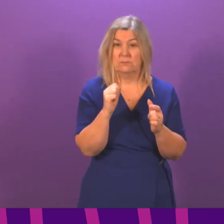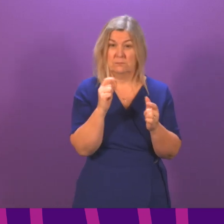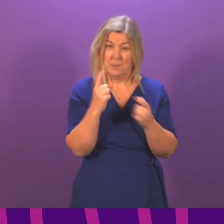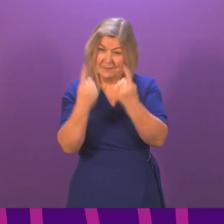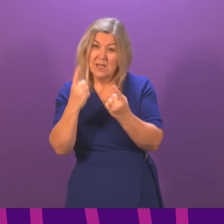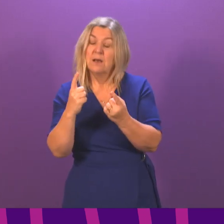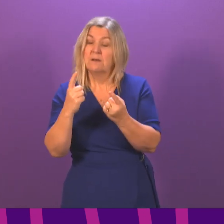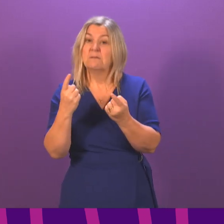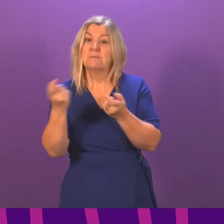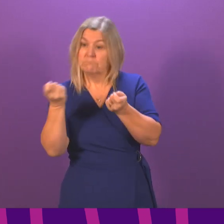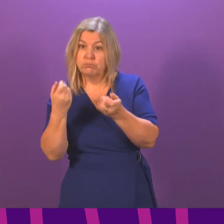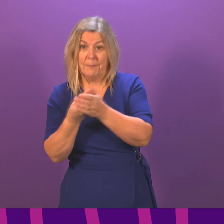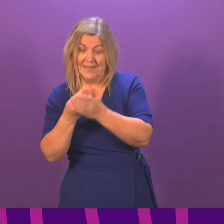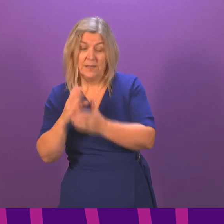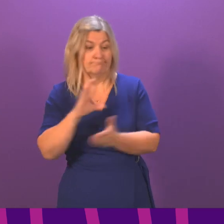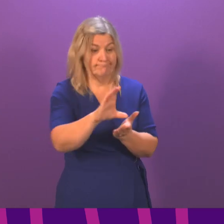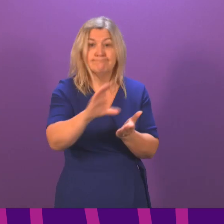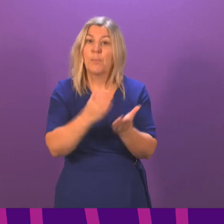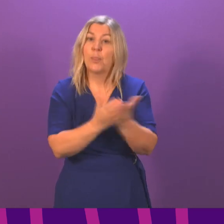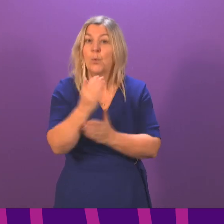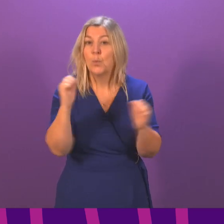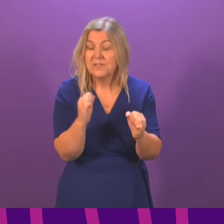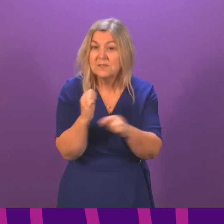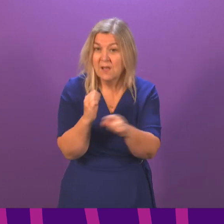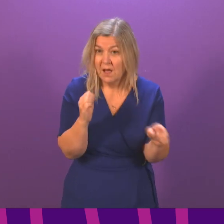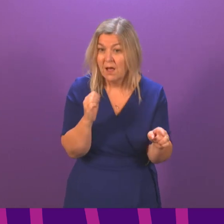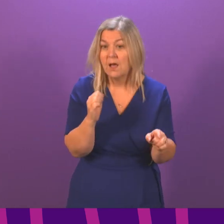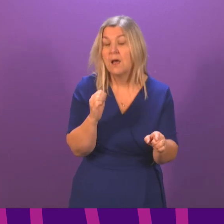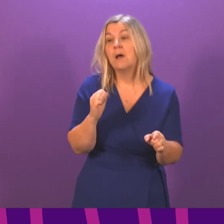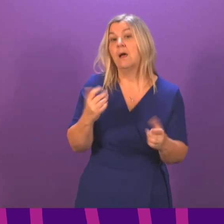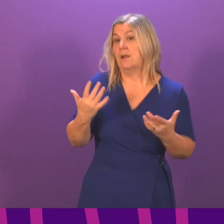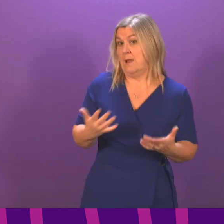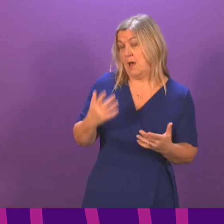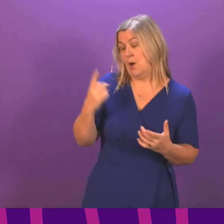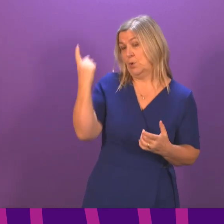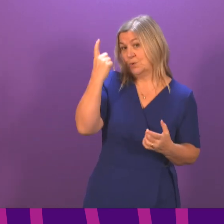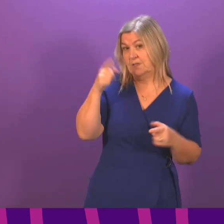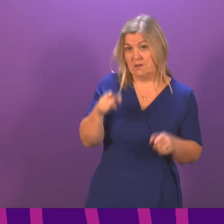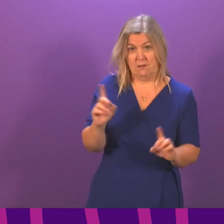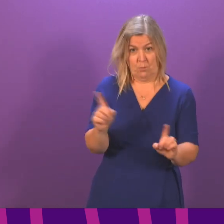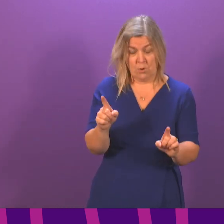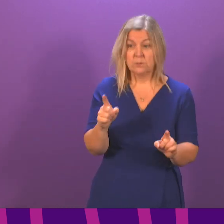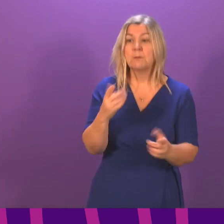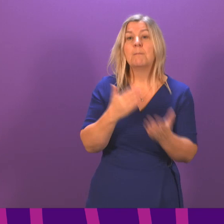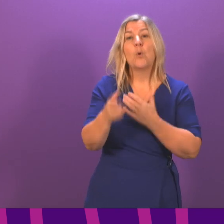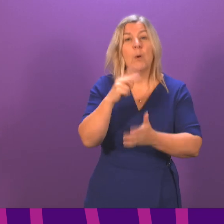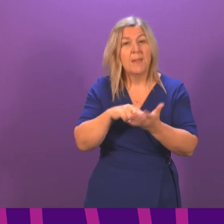insecurity over the winter. We are now considering plans, which we will make known in the weeks